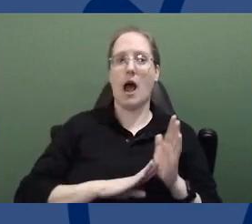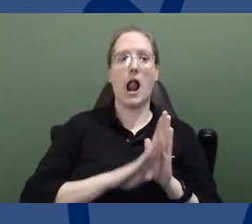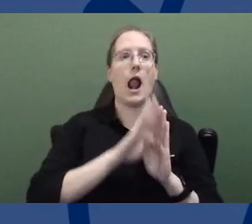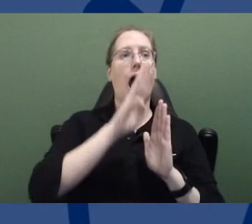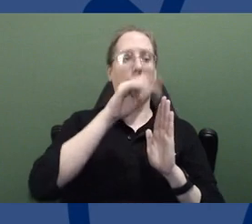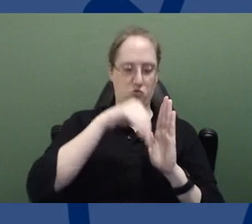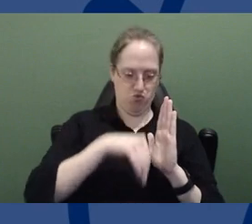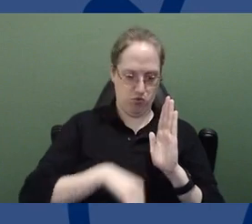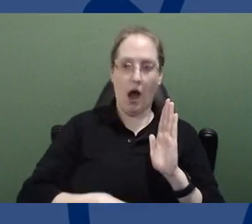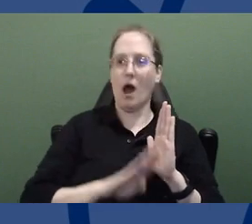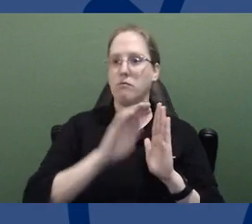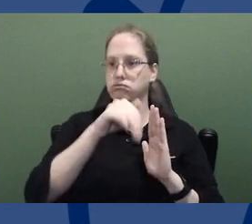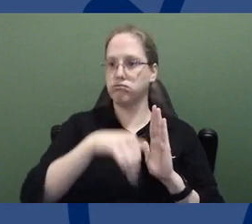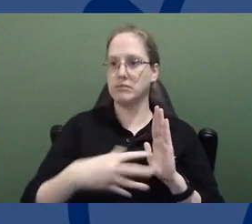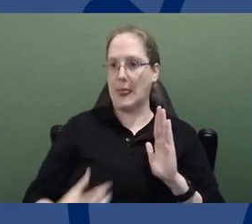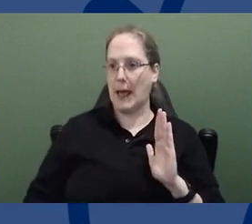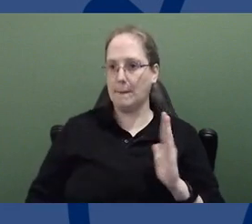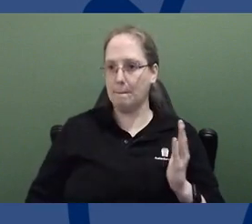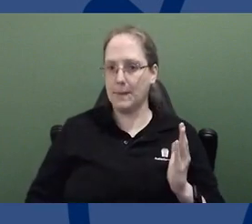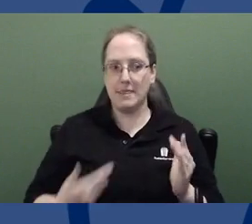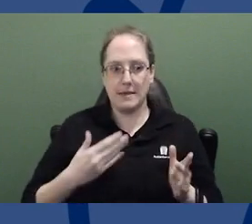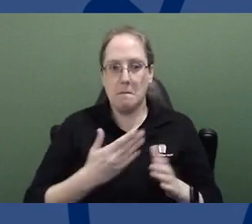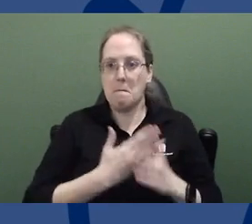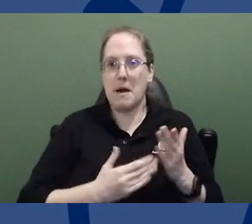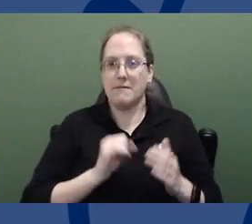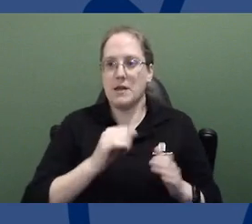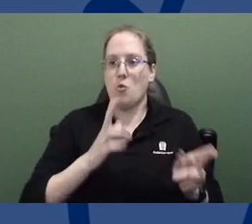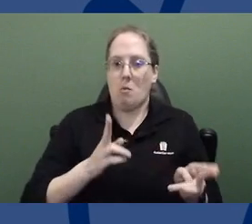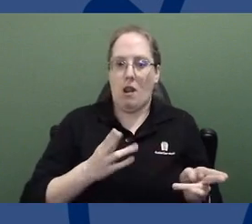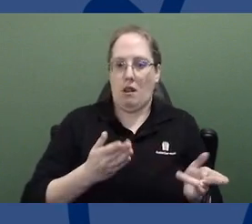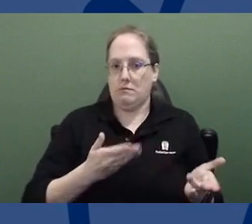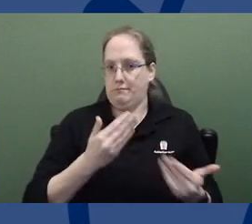That's part ‑ if that's part of the ordinary course of the business then that is not a